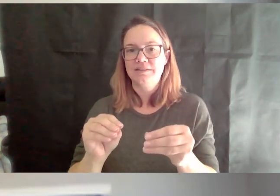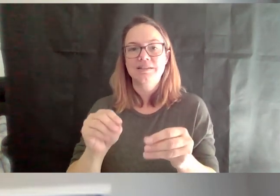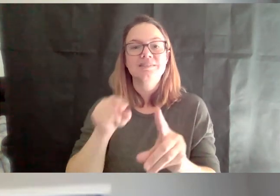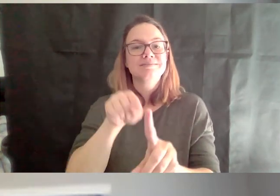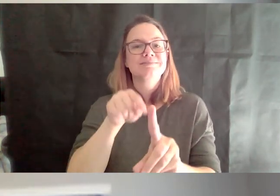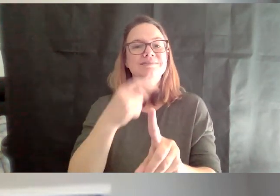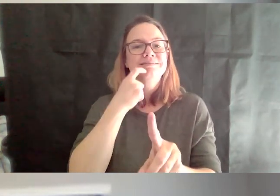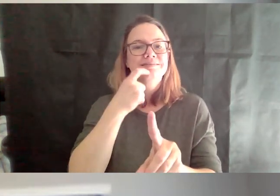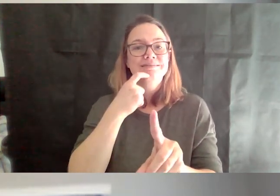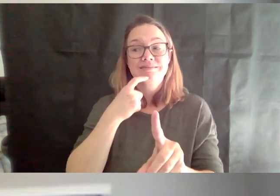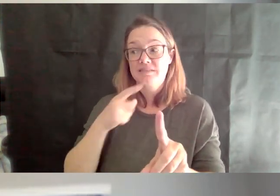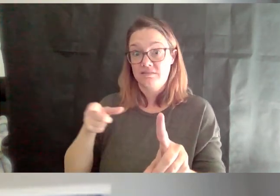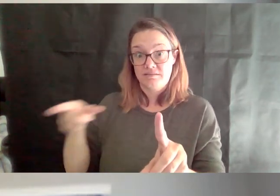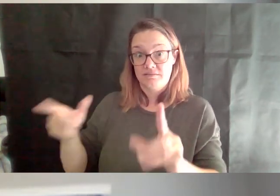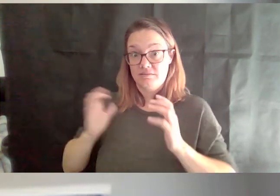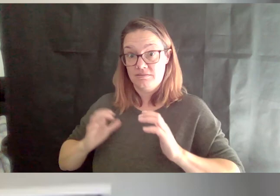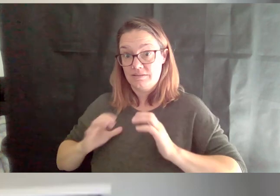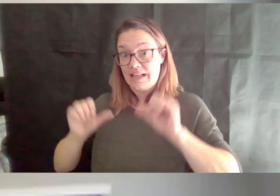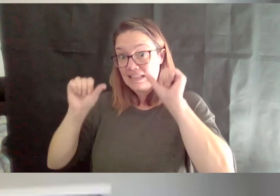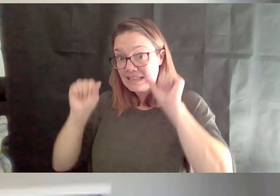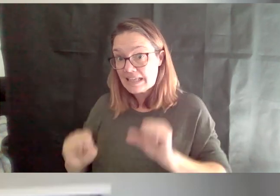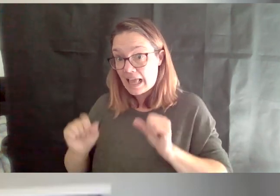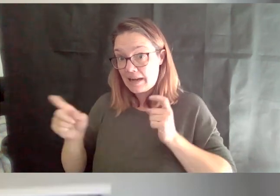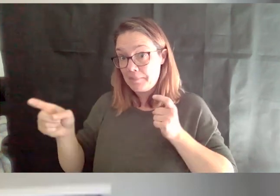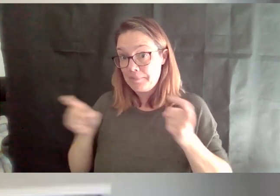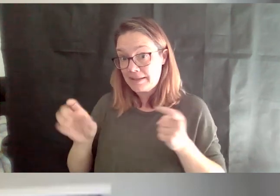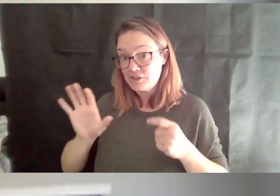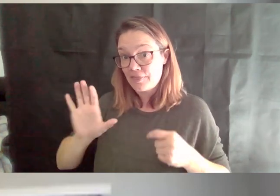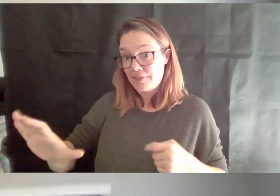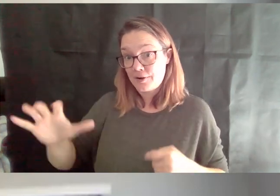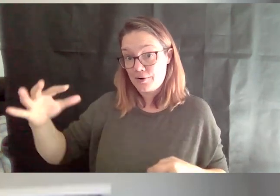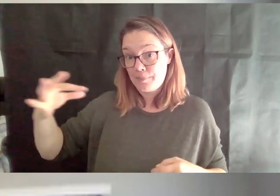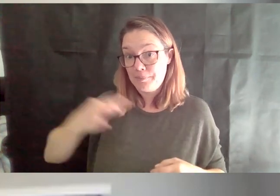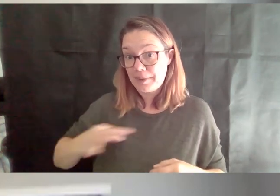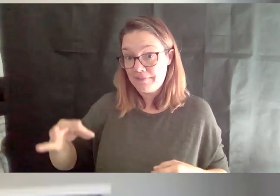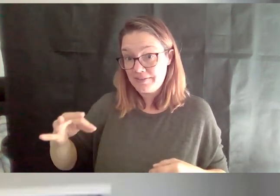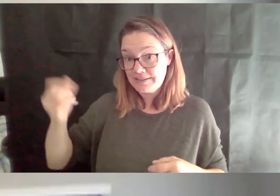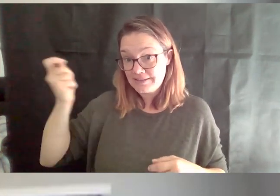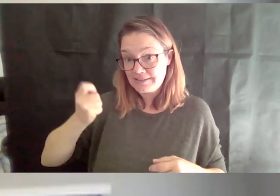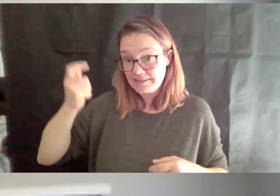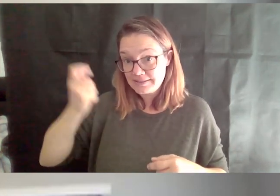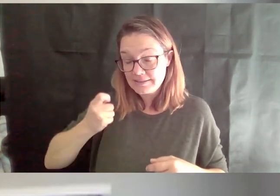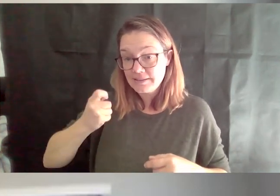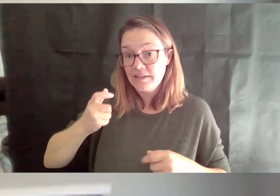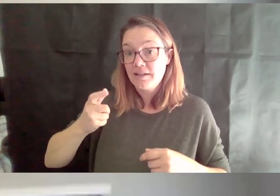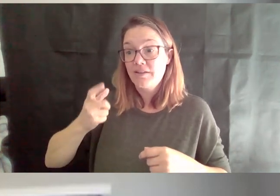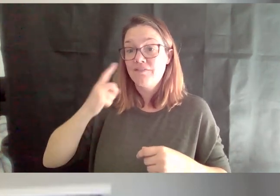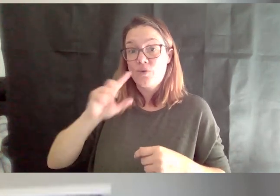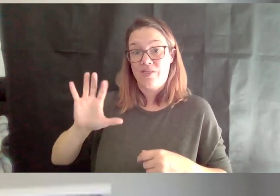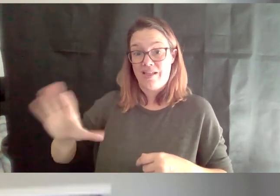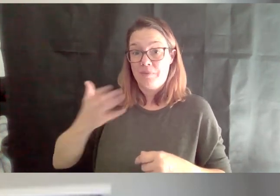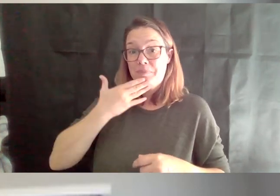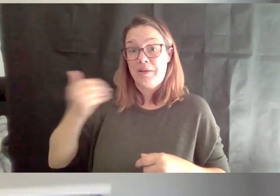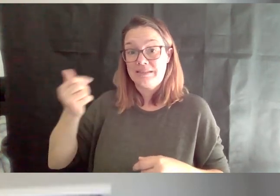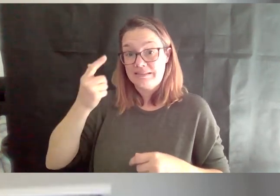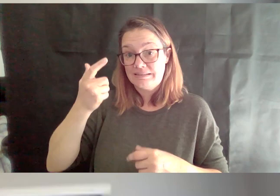the provider believes the consumer is capable of managing their benefits in a way that would be in their best interest.